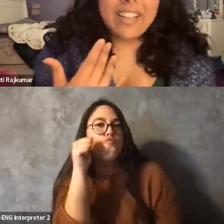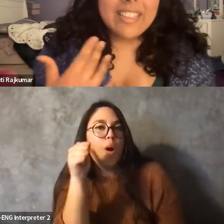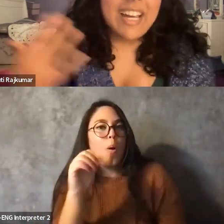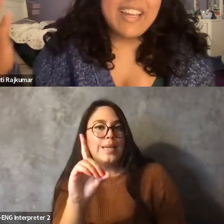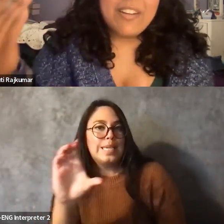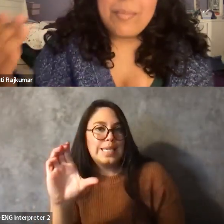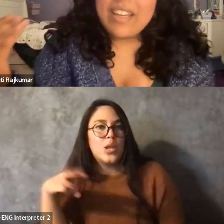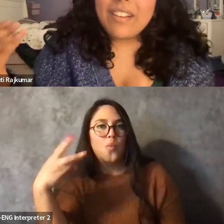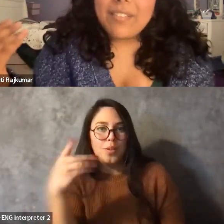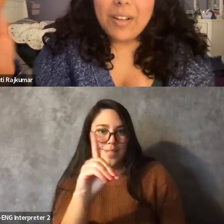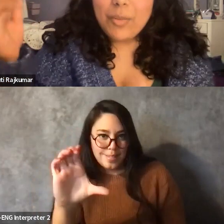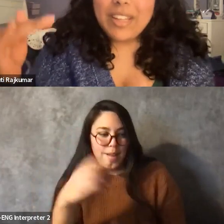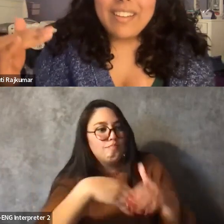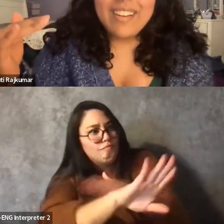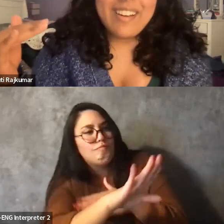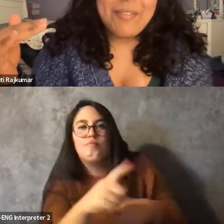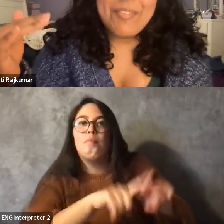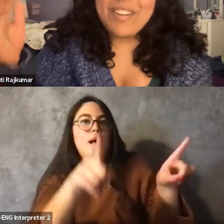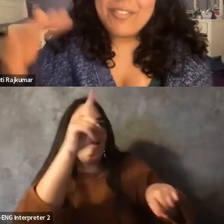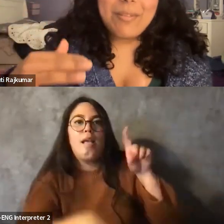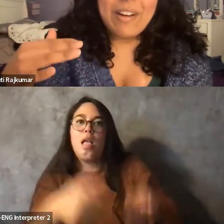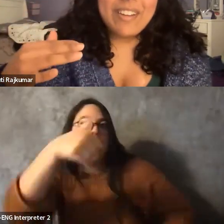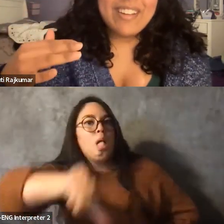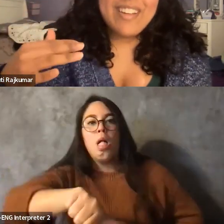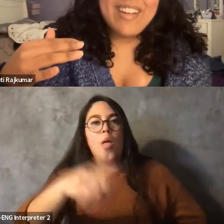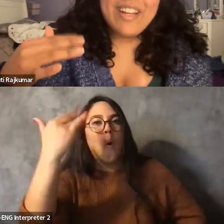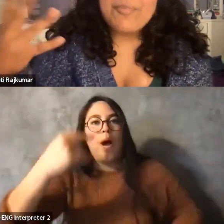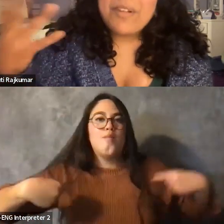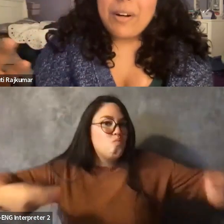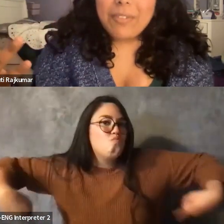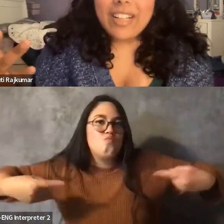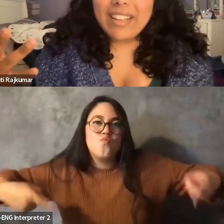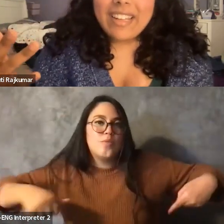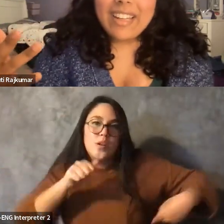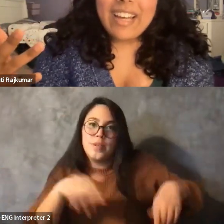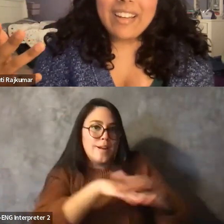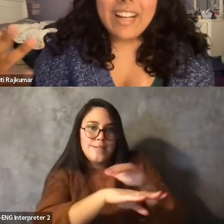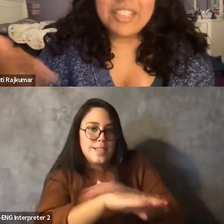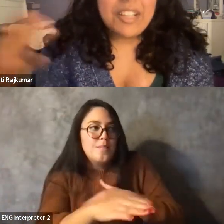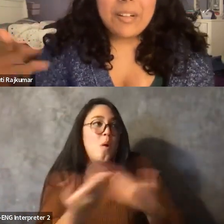and I ended up making a Tweet and a thread about it. And it was pretty well written, I think, and it actually ended